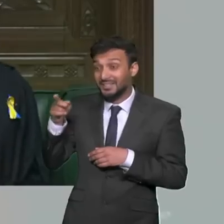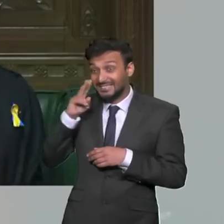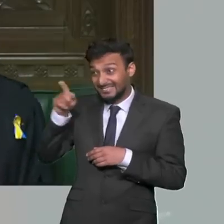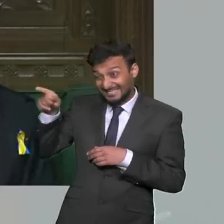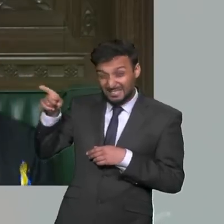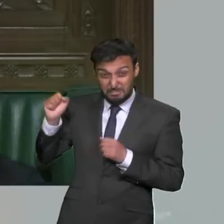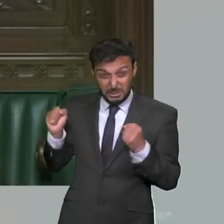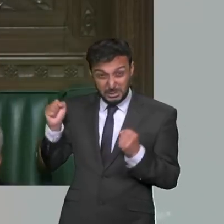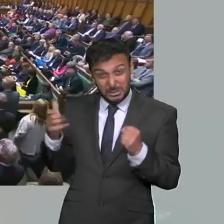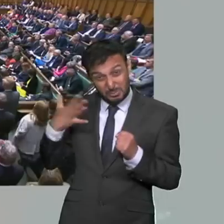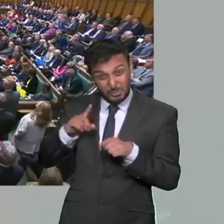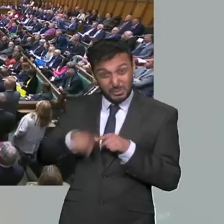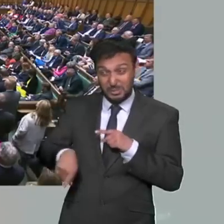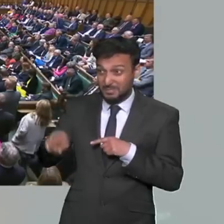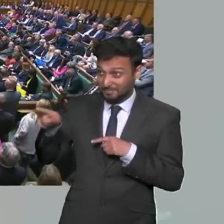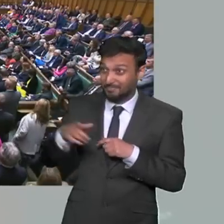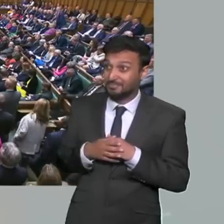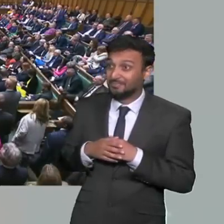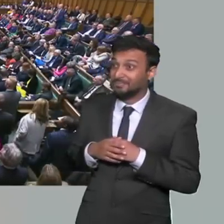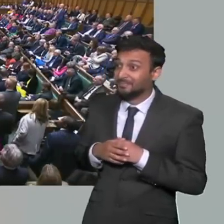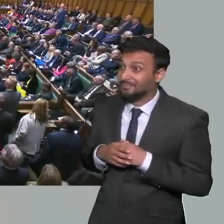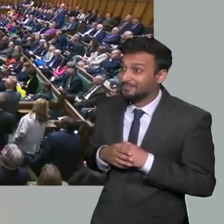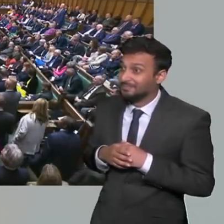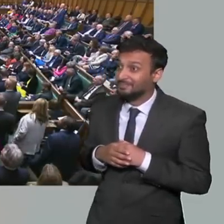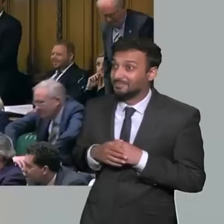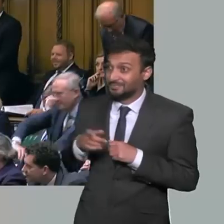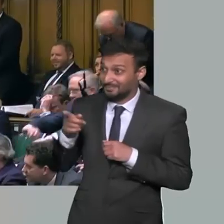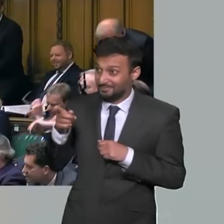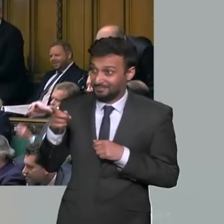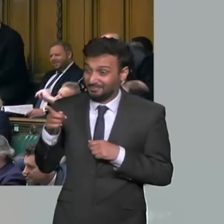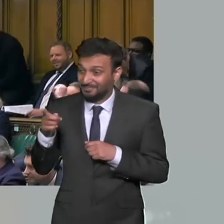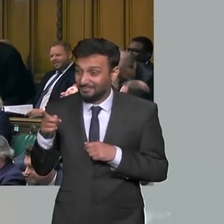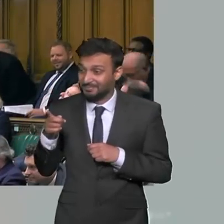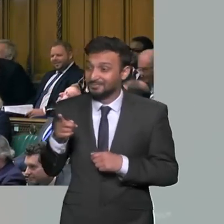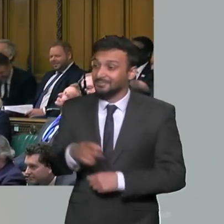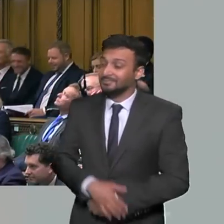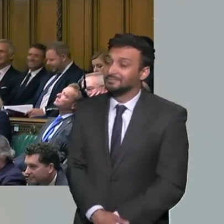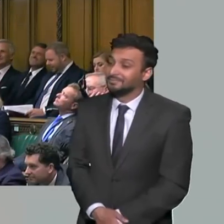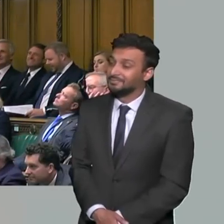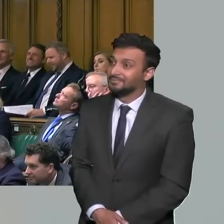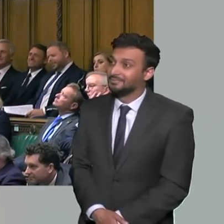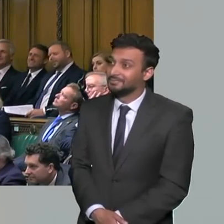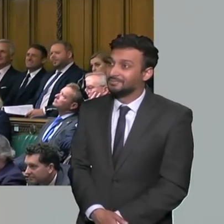Graham Stuart (Beverley and Holderness) (Con) Q4.